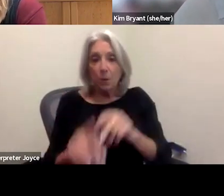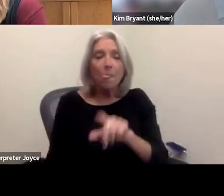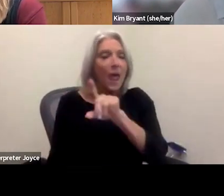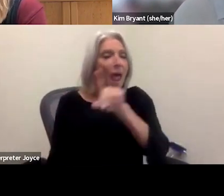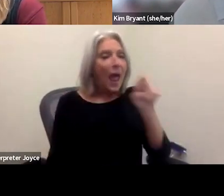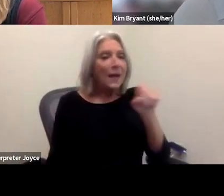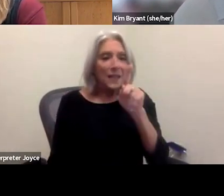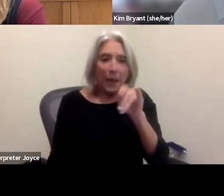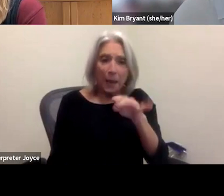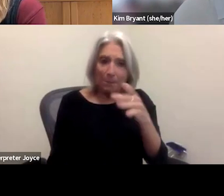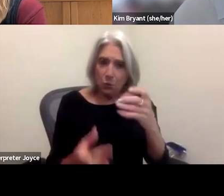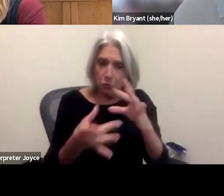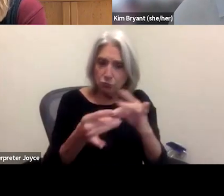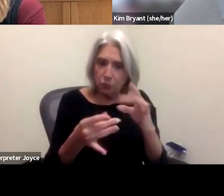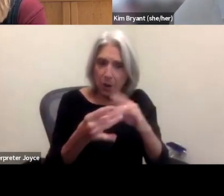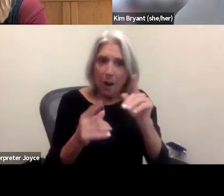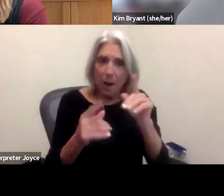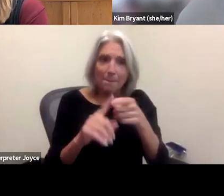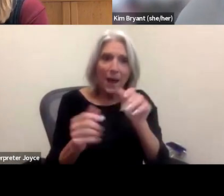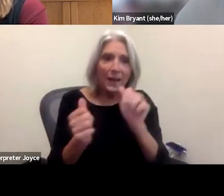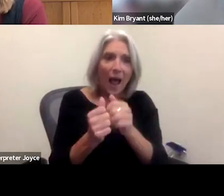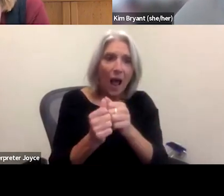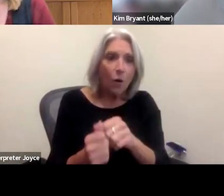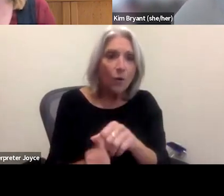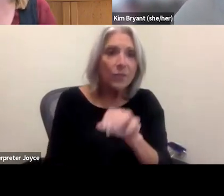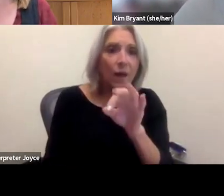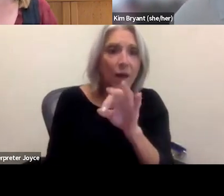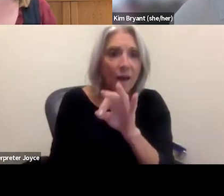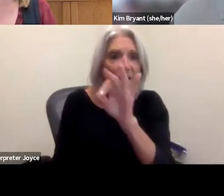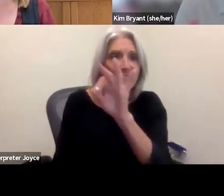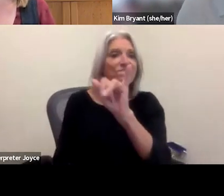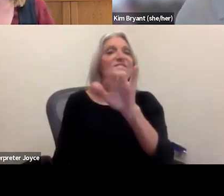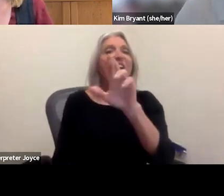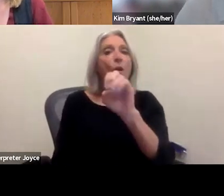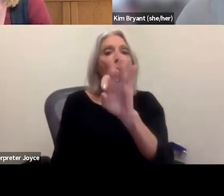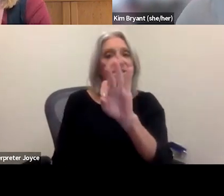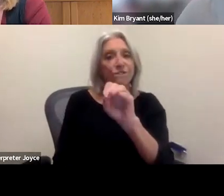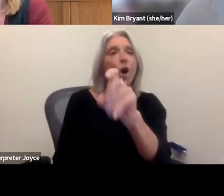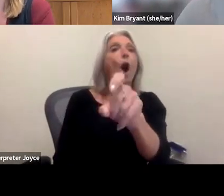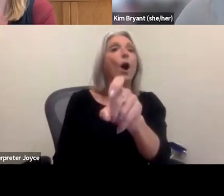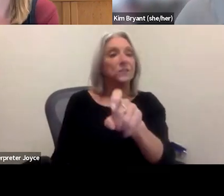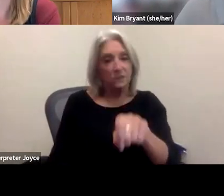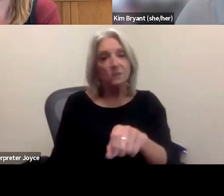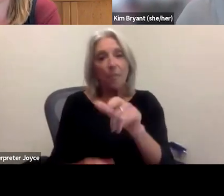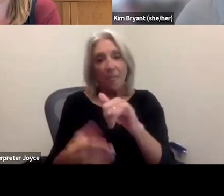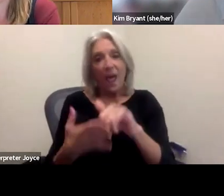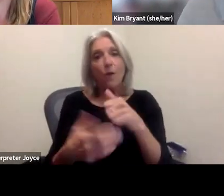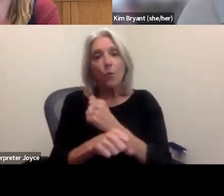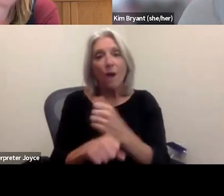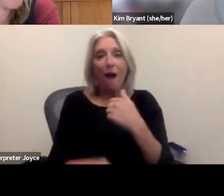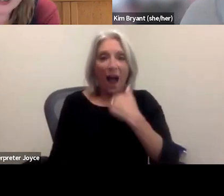about the Firefox work? Yes. I will try to keep it brief because I know we're running a little bit long.